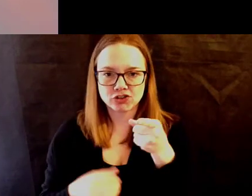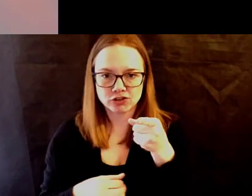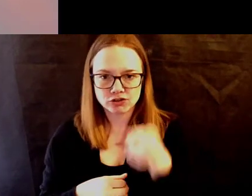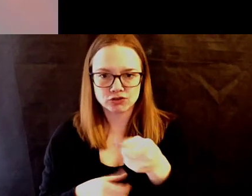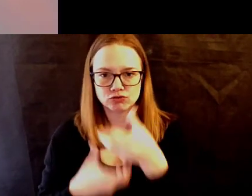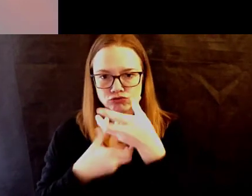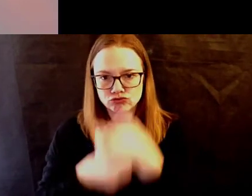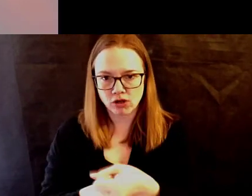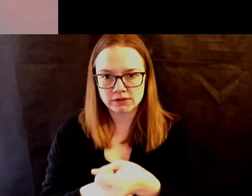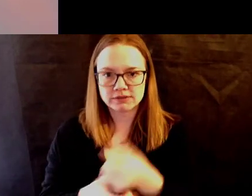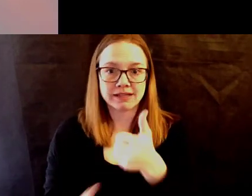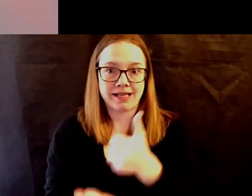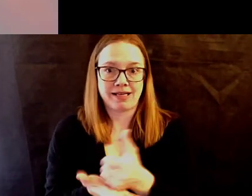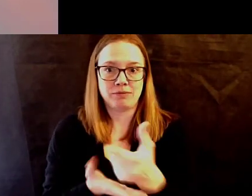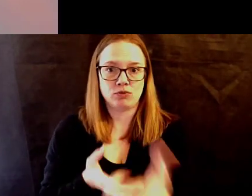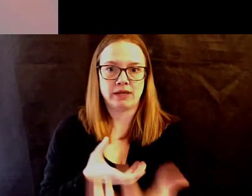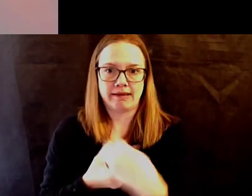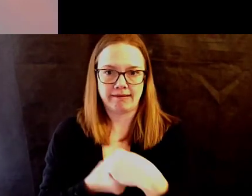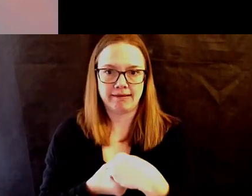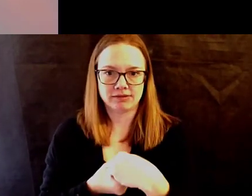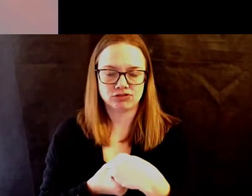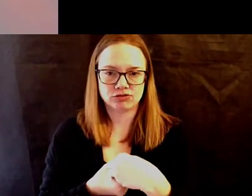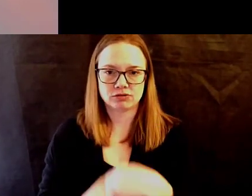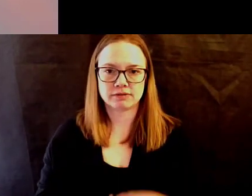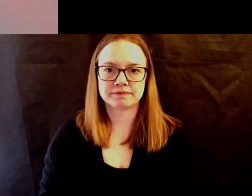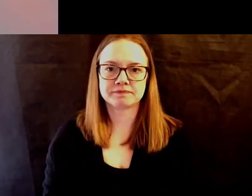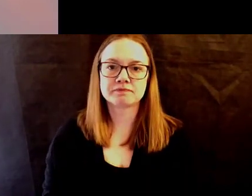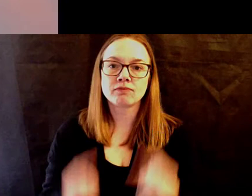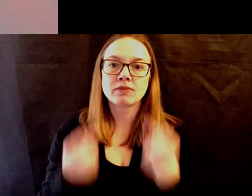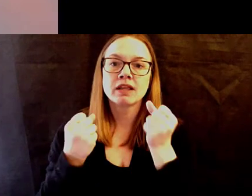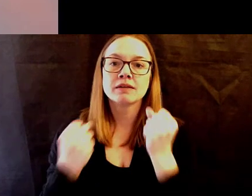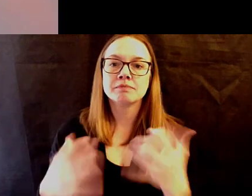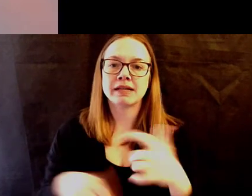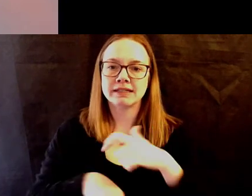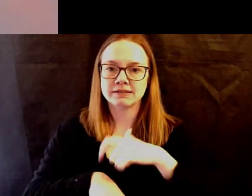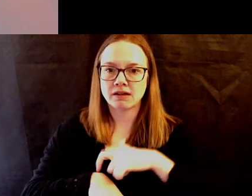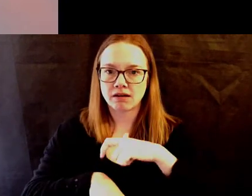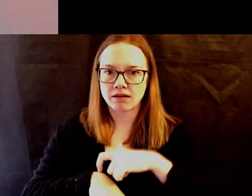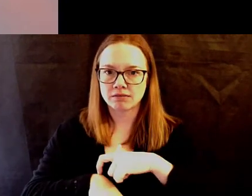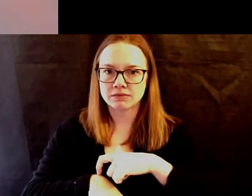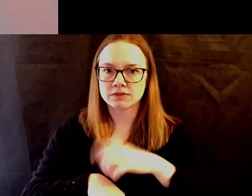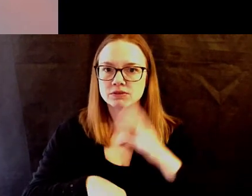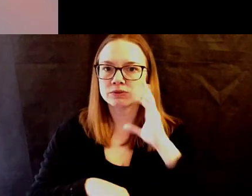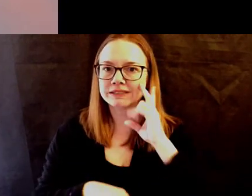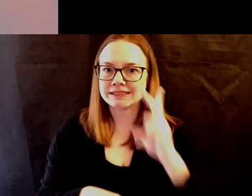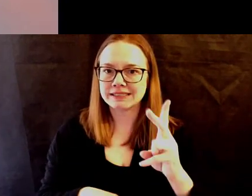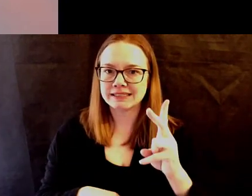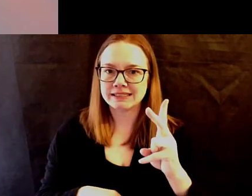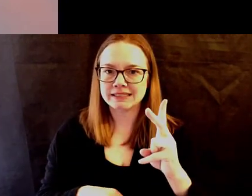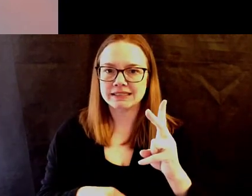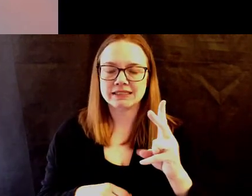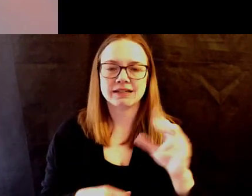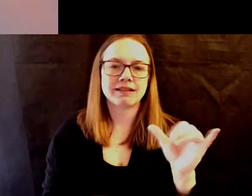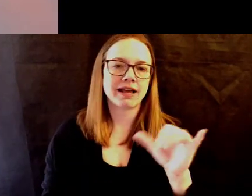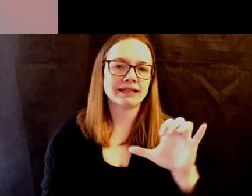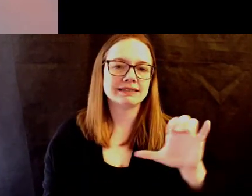A lot of times you'll see associations like CBHC or other organize, and lineup testimony.